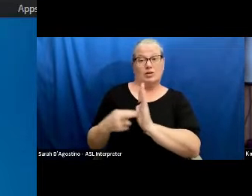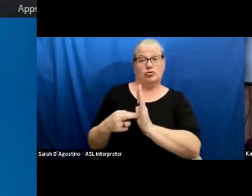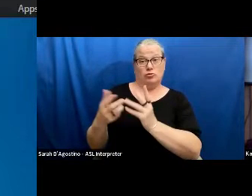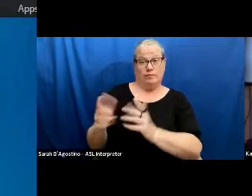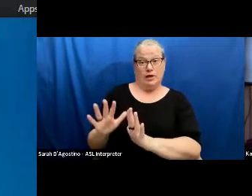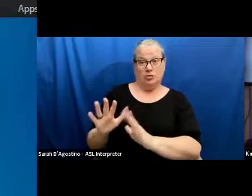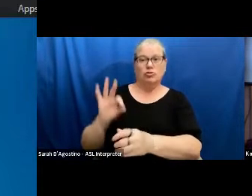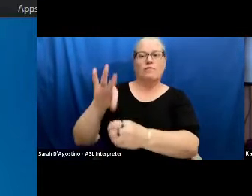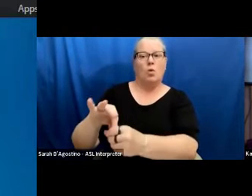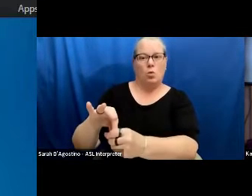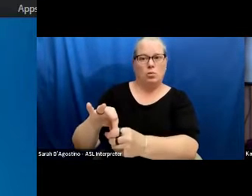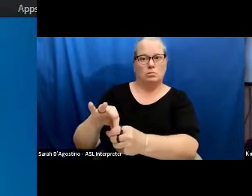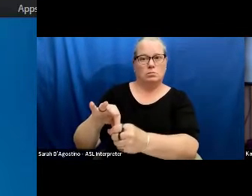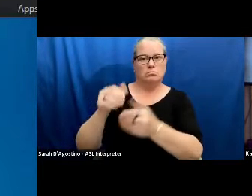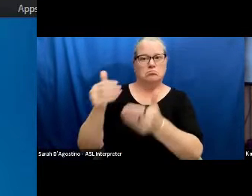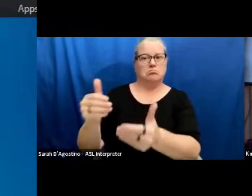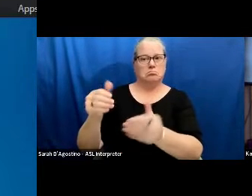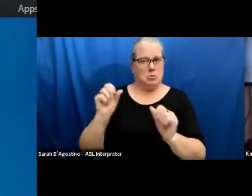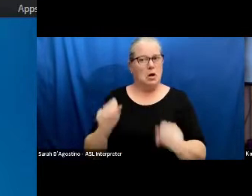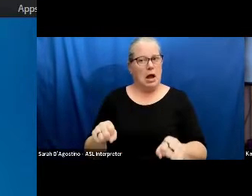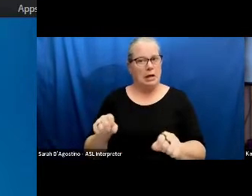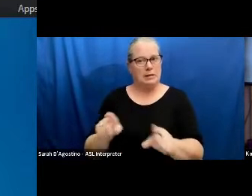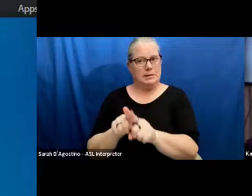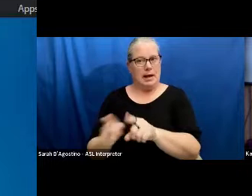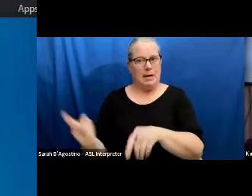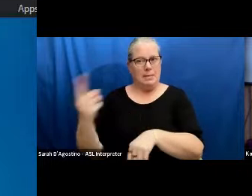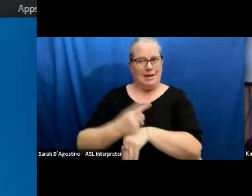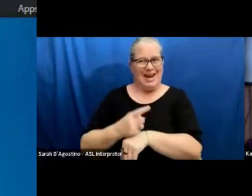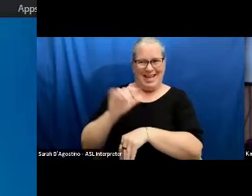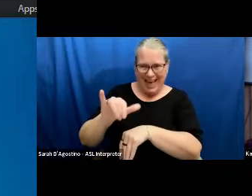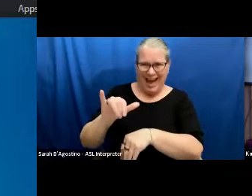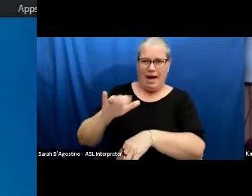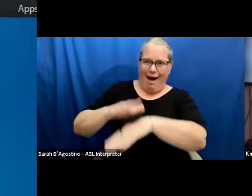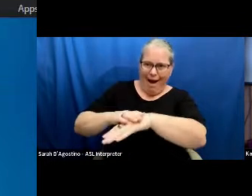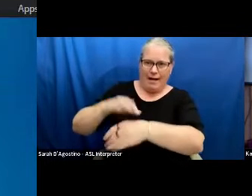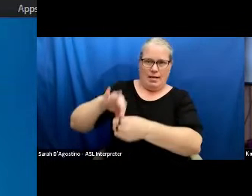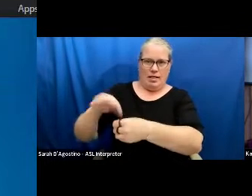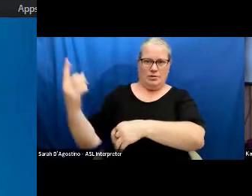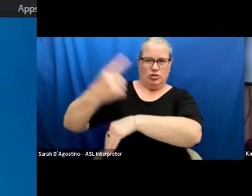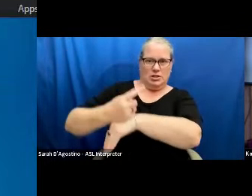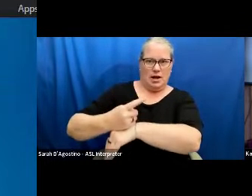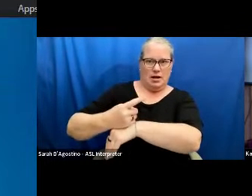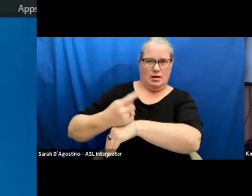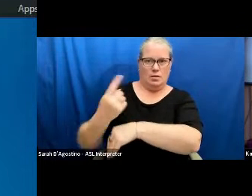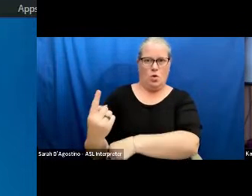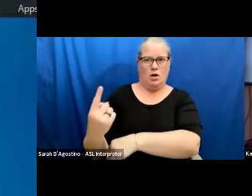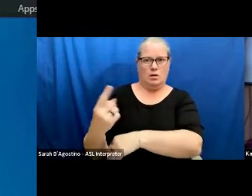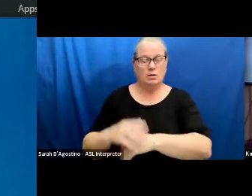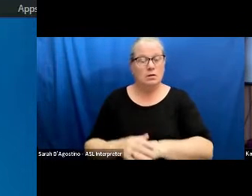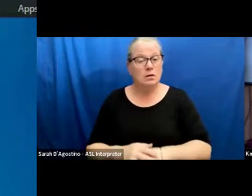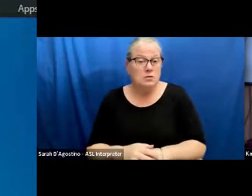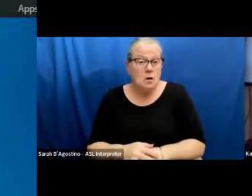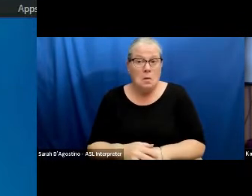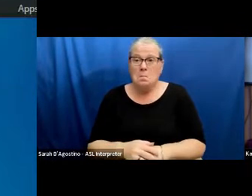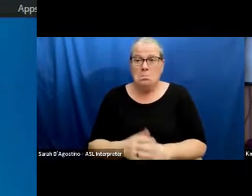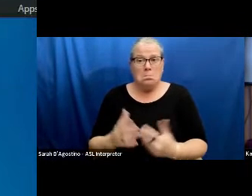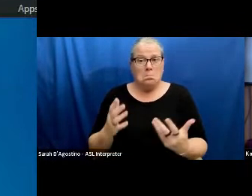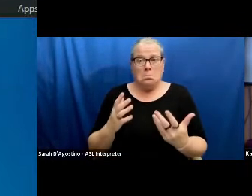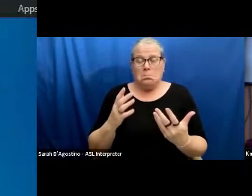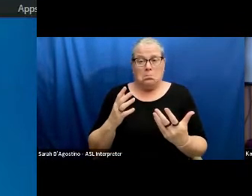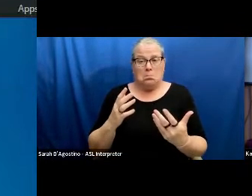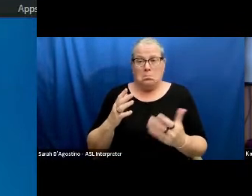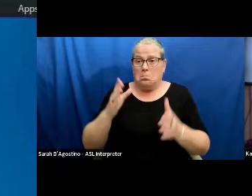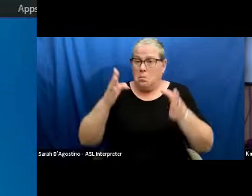um so there really is no uh reason why someone shouldn't register to vote and certainly if the